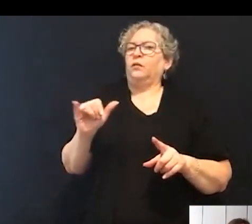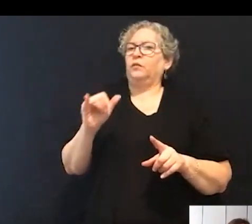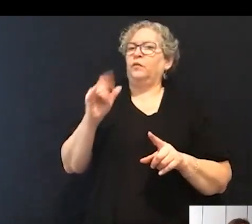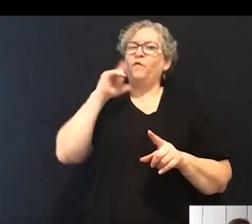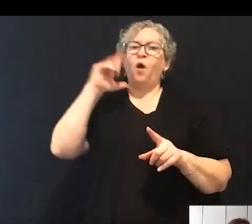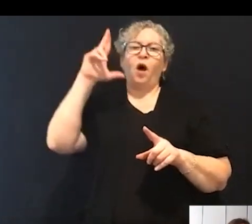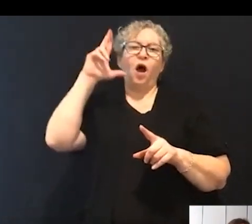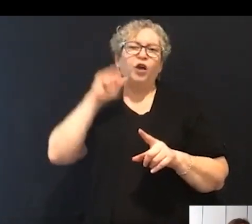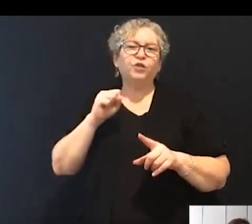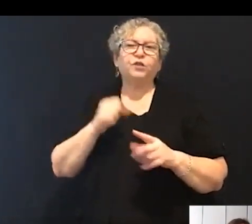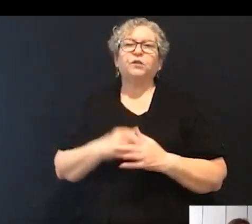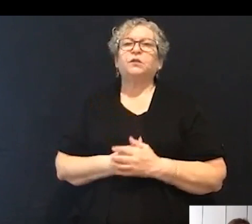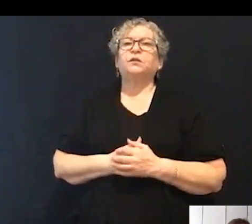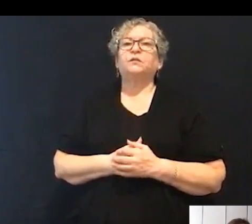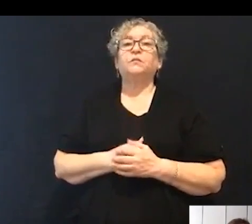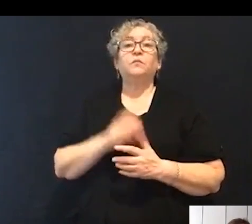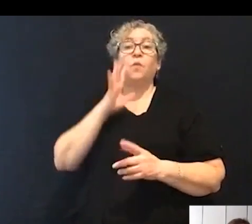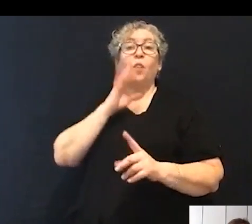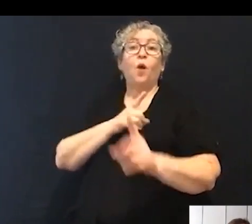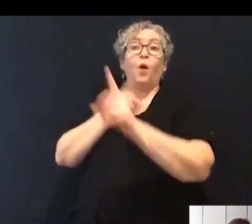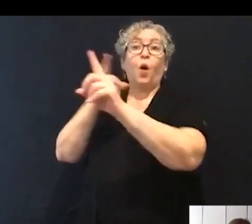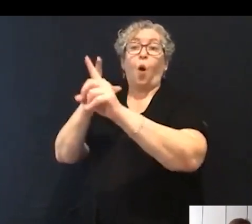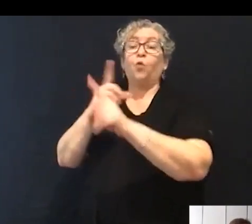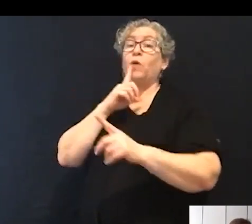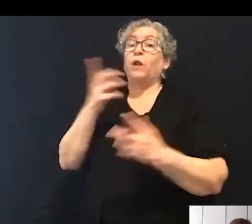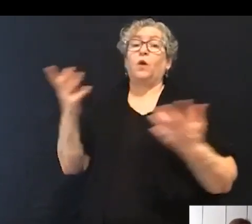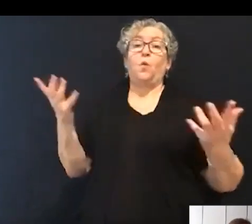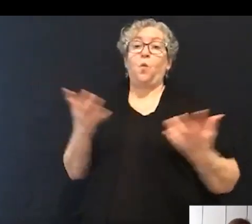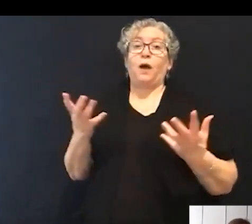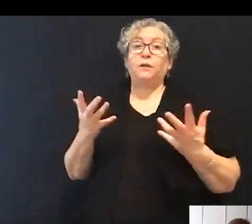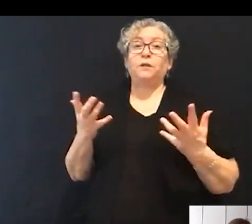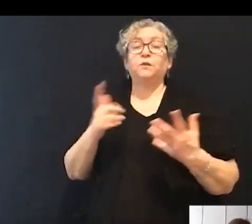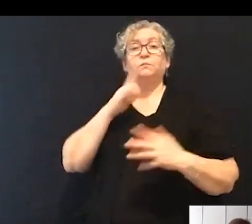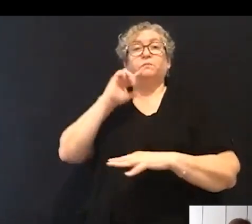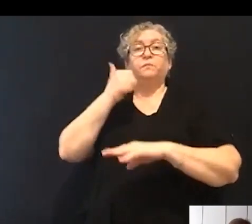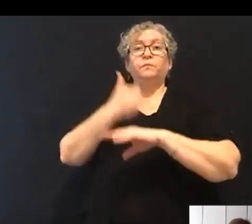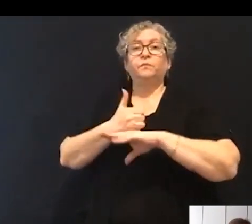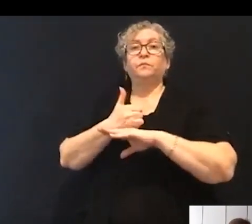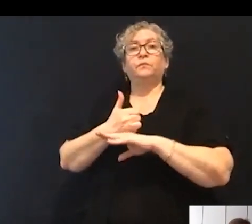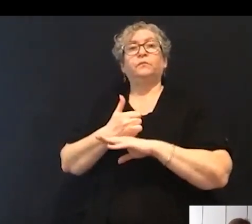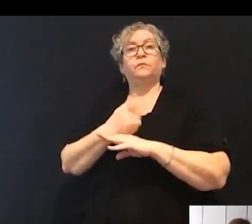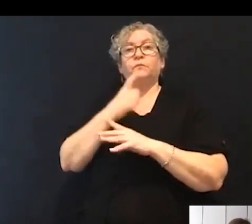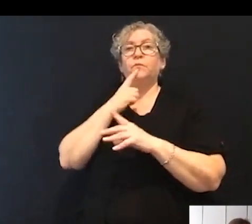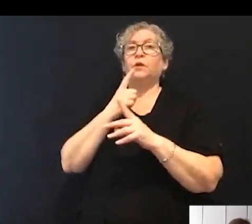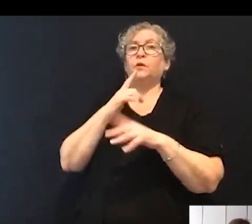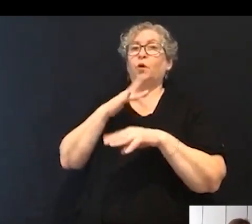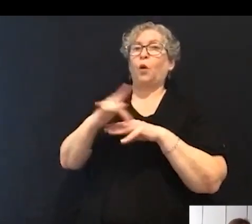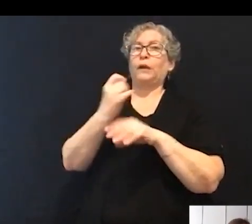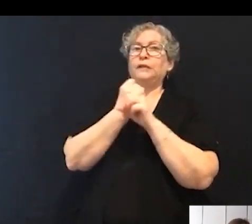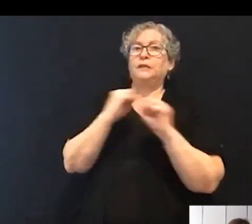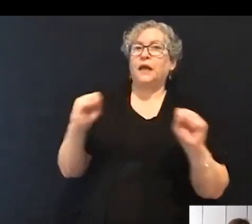The objective was to really establish early safety and tolerability and characterize